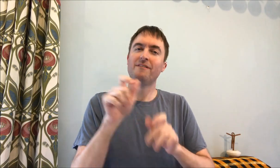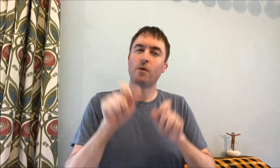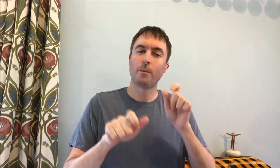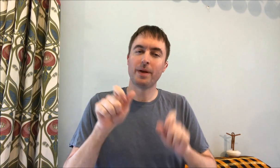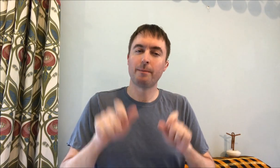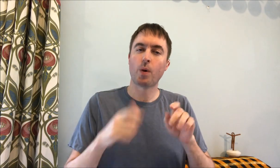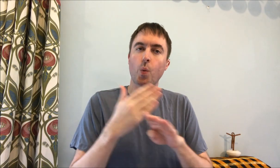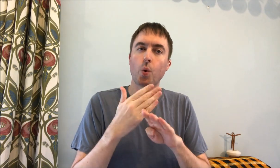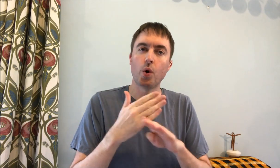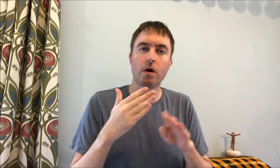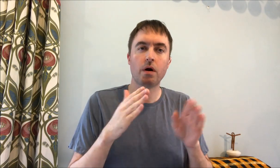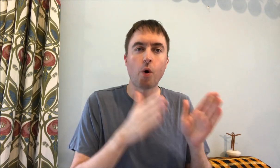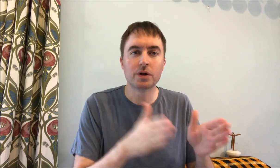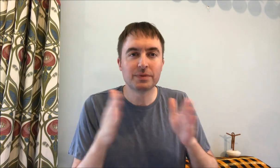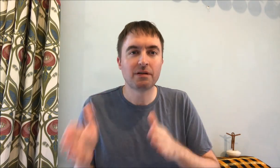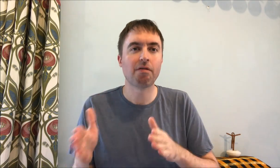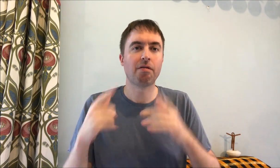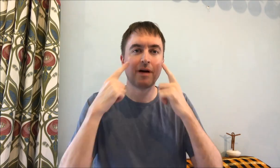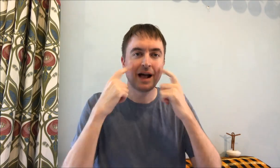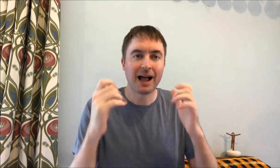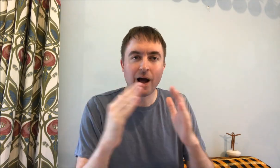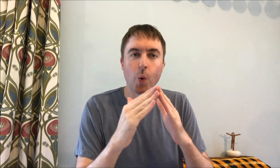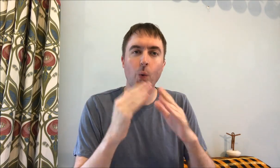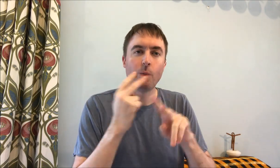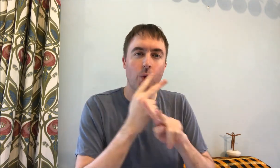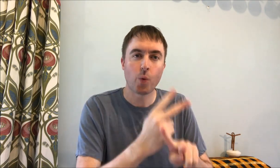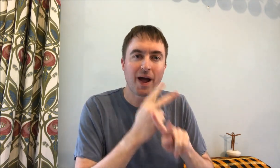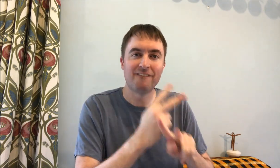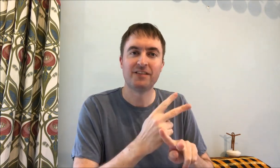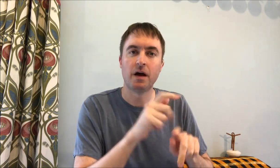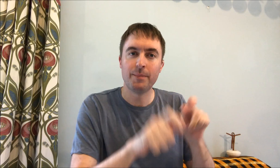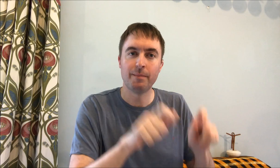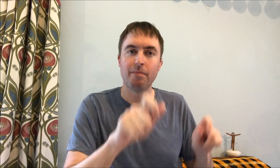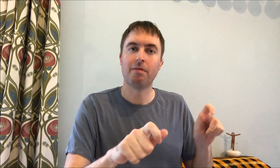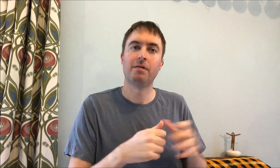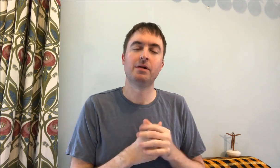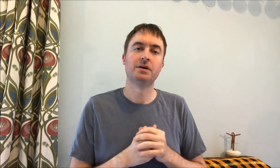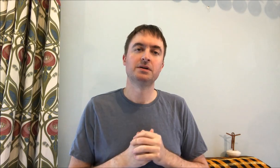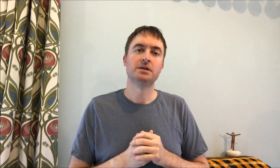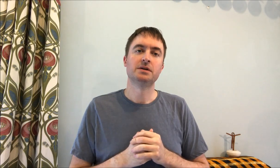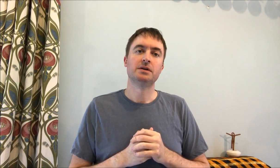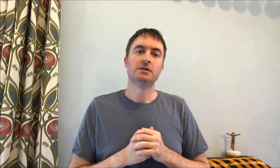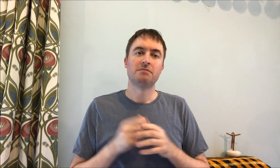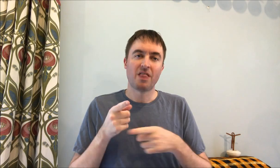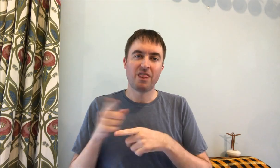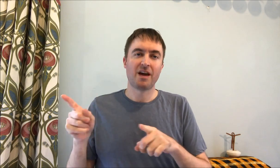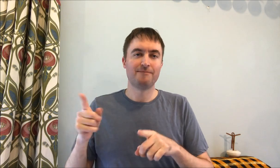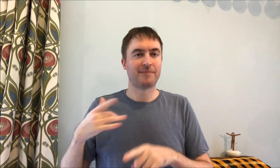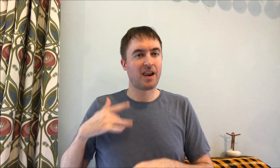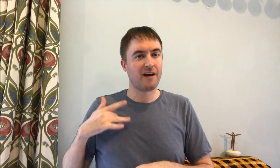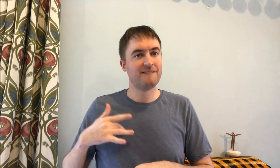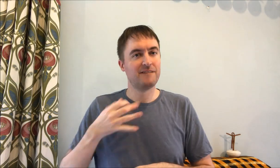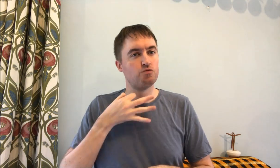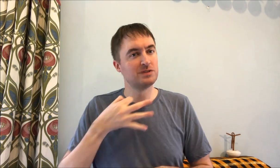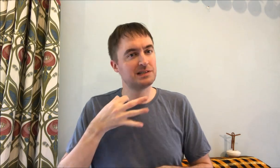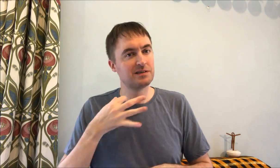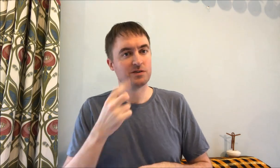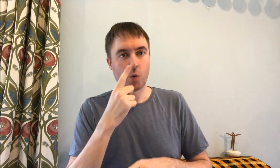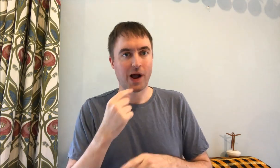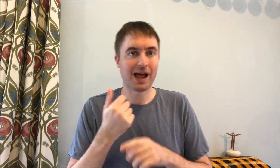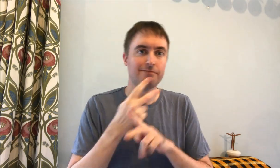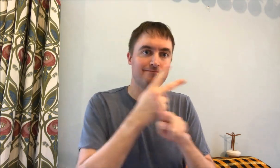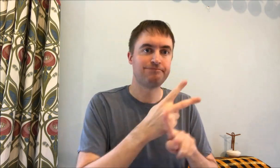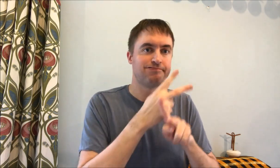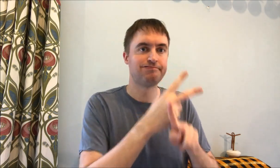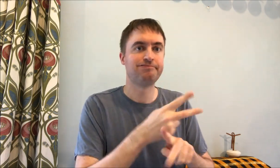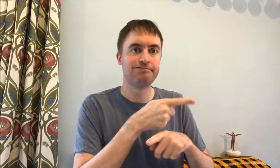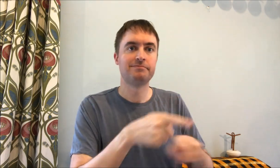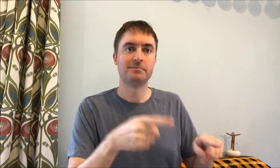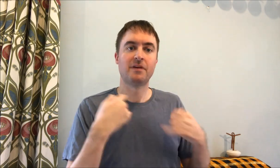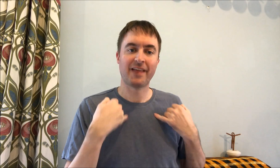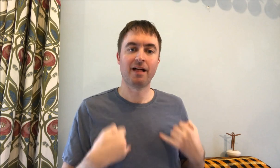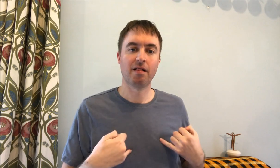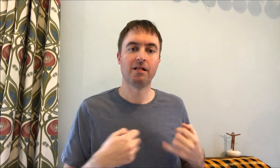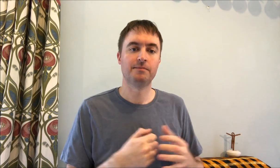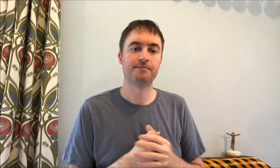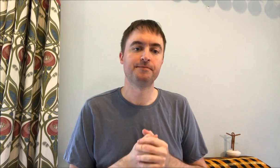We pray for those working in hospitals and care homes, people risking their own lives to look after those who are ill or weak.